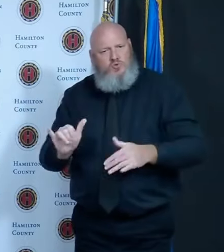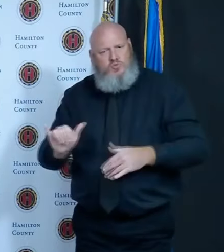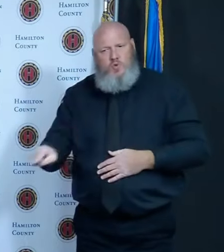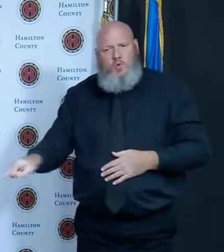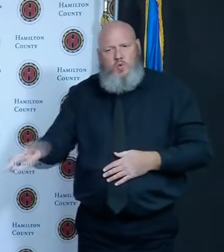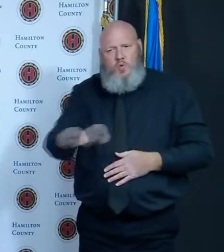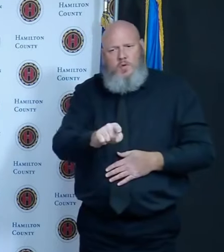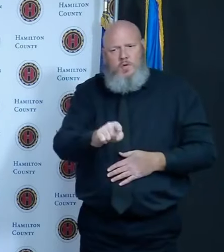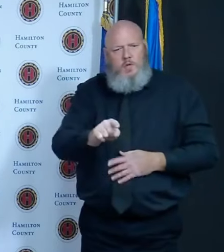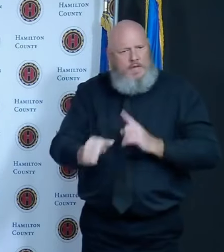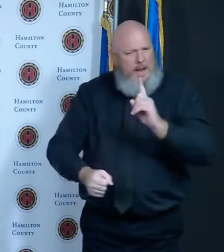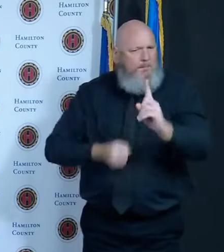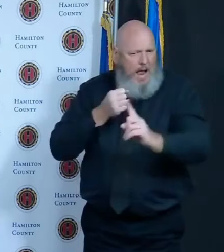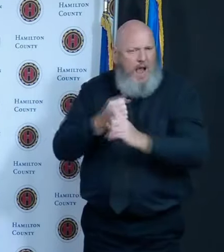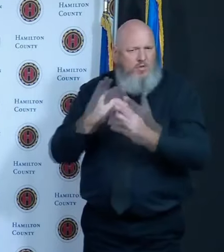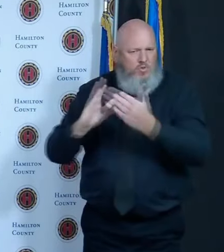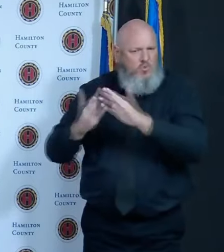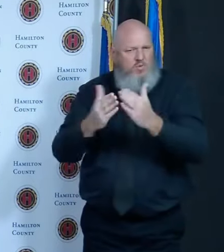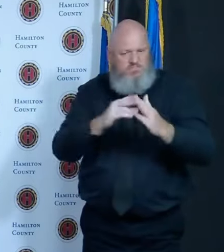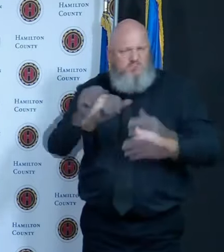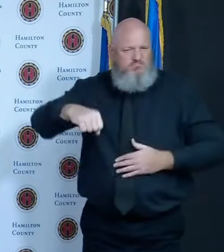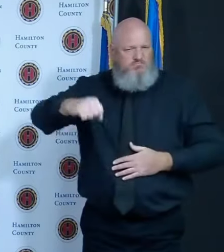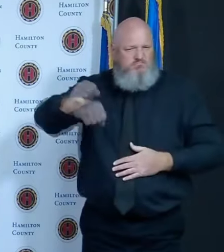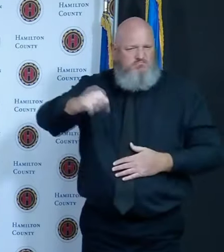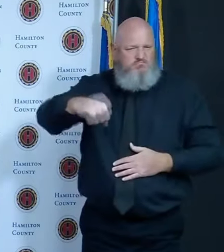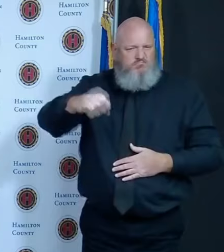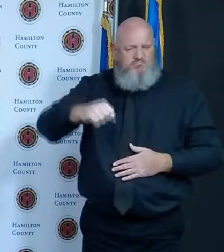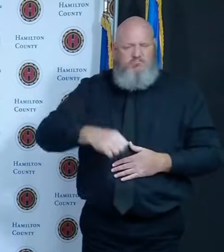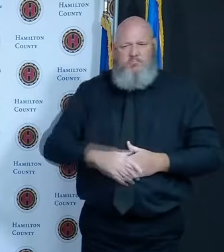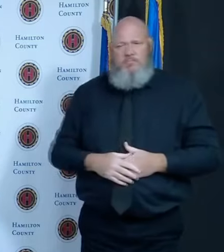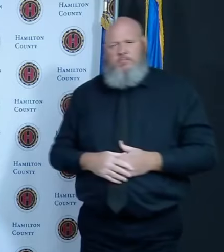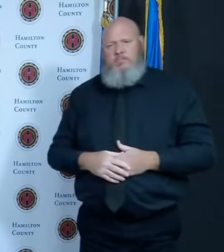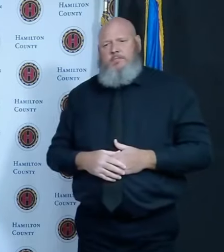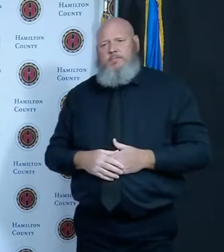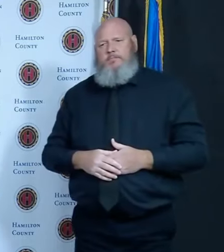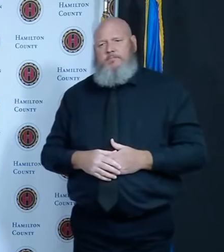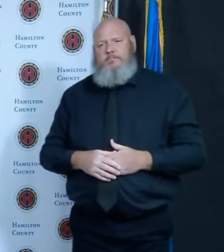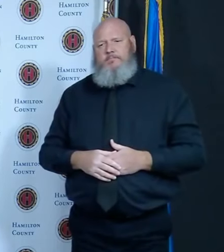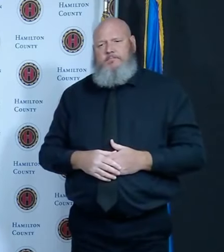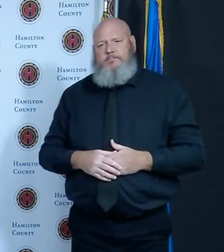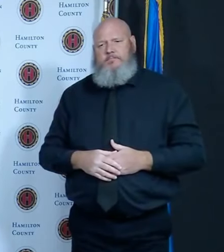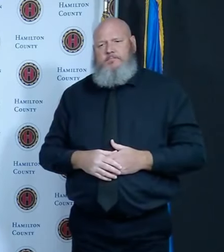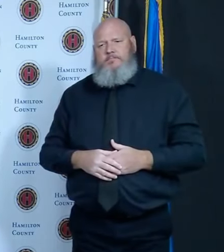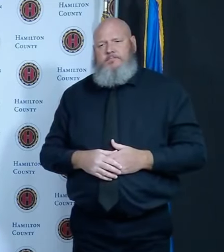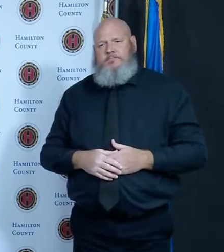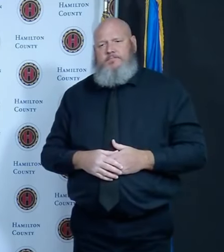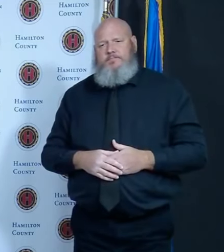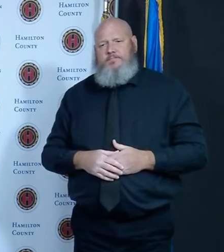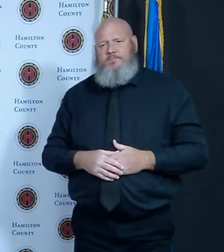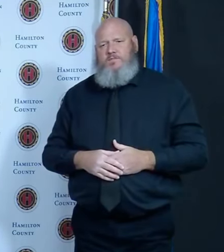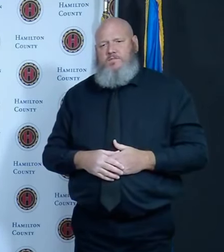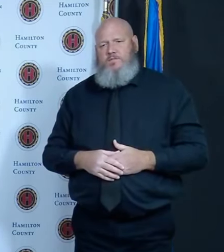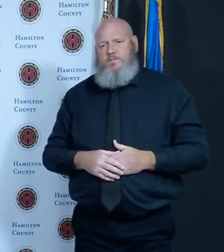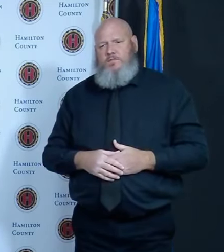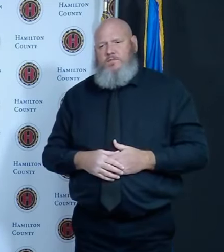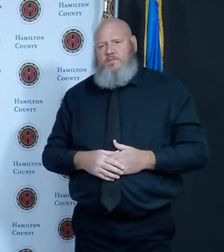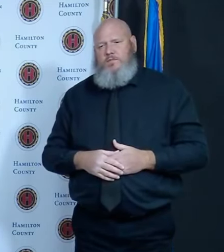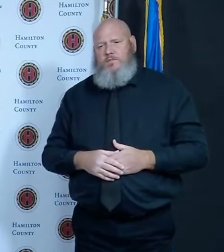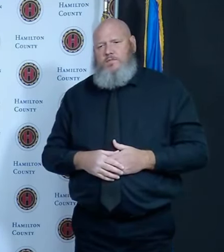in our community going forward just a point of reference if you look at